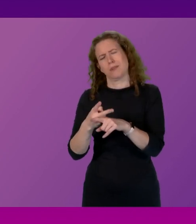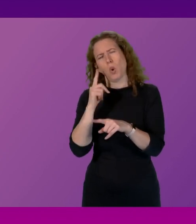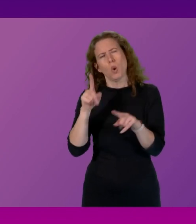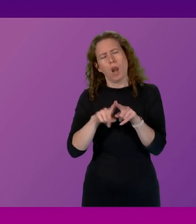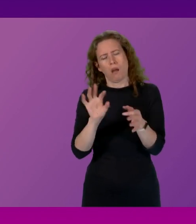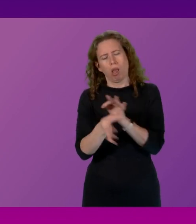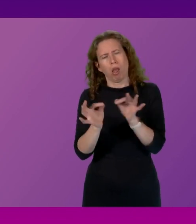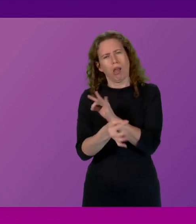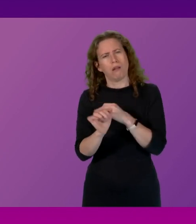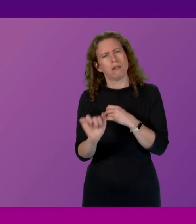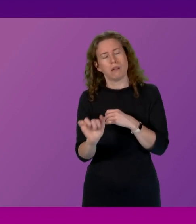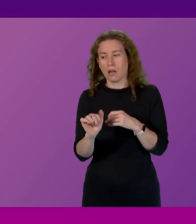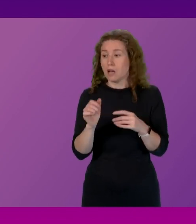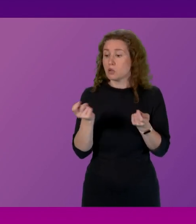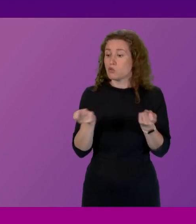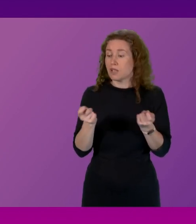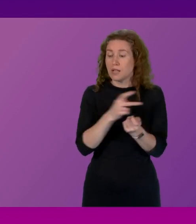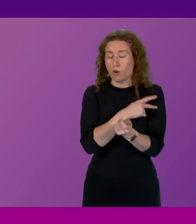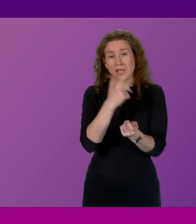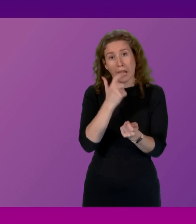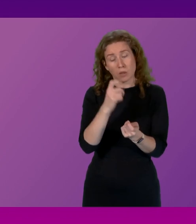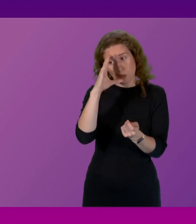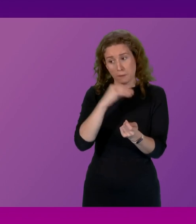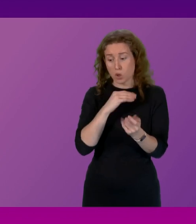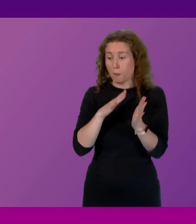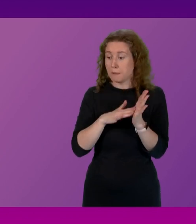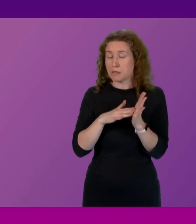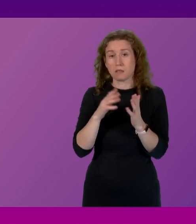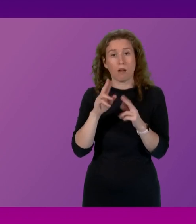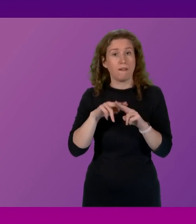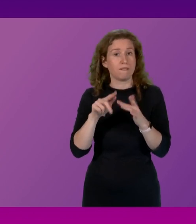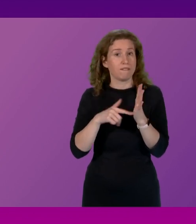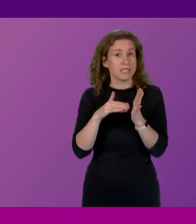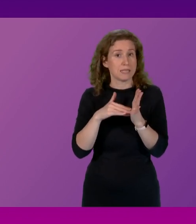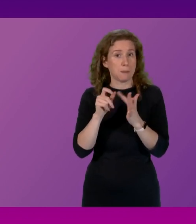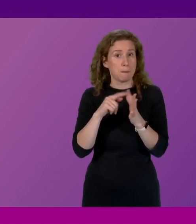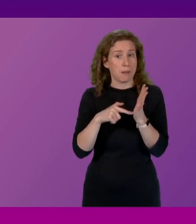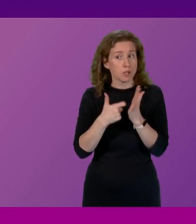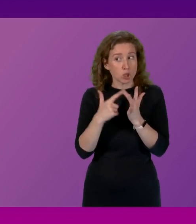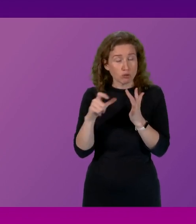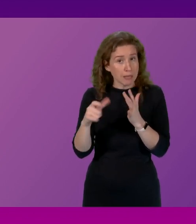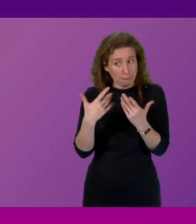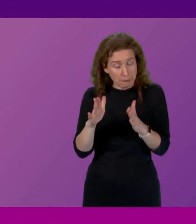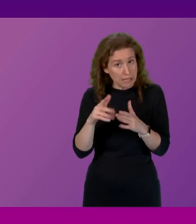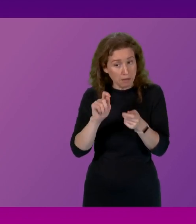Presiding Officer, can you let me know if Joe Fitzpatrick has made any attempt to correct the record?